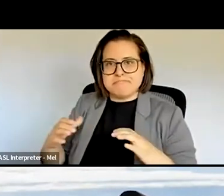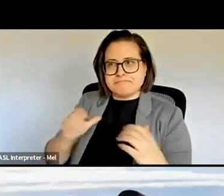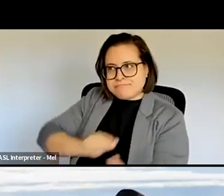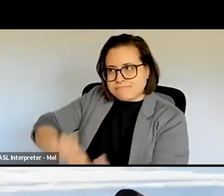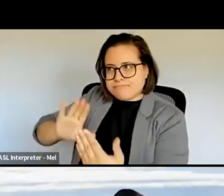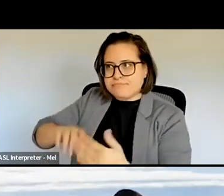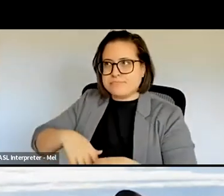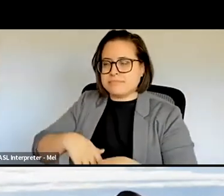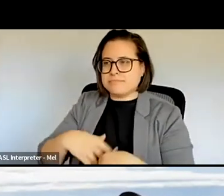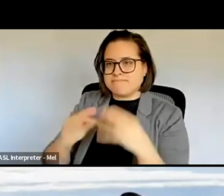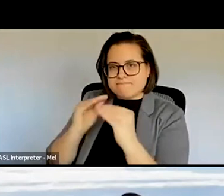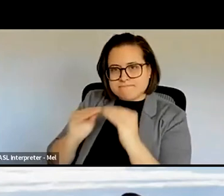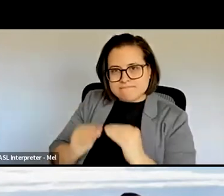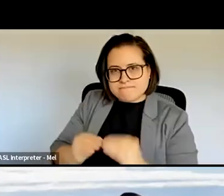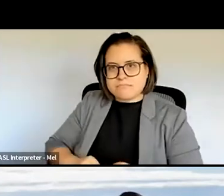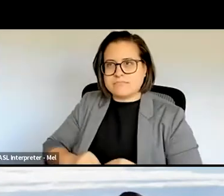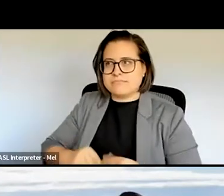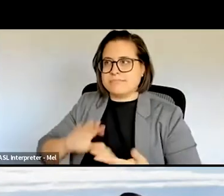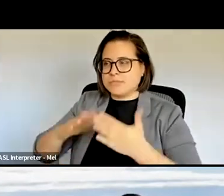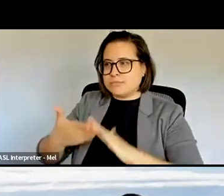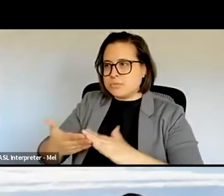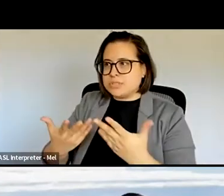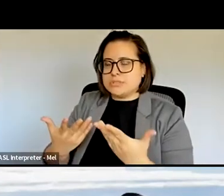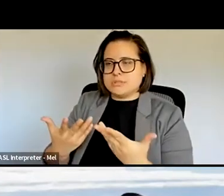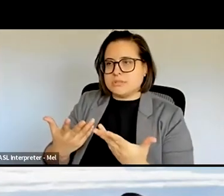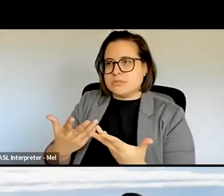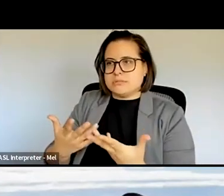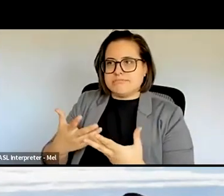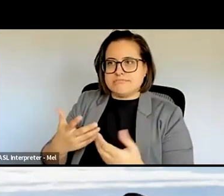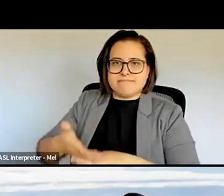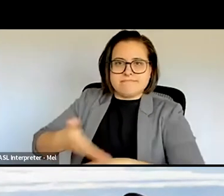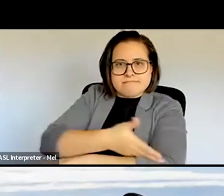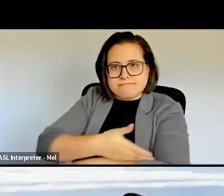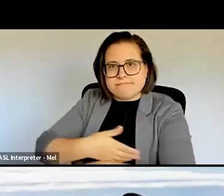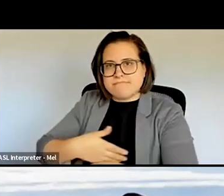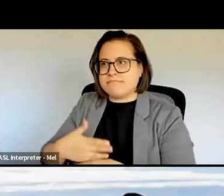and make for better communities and enable people to collaborate more effectively within families,